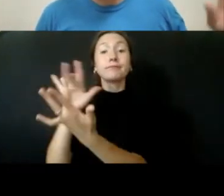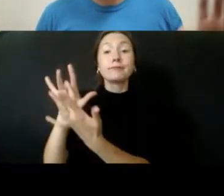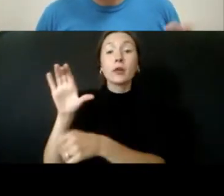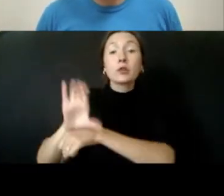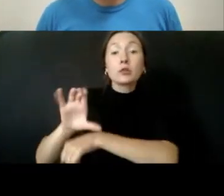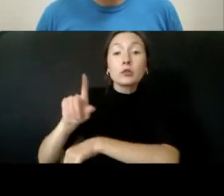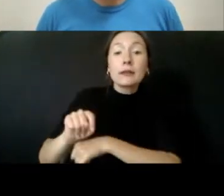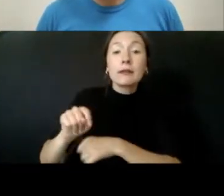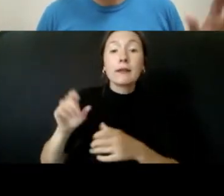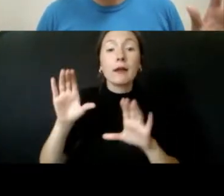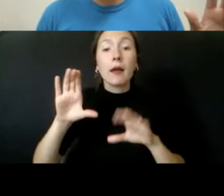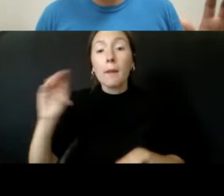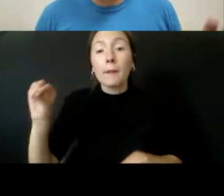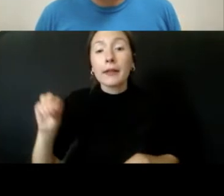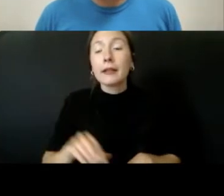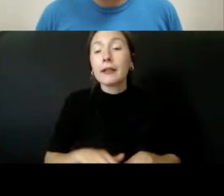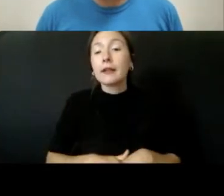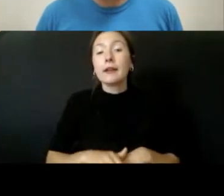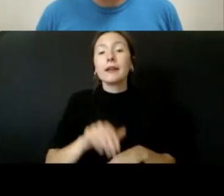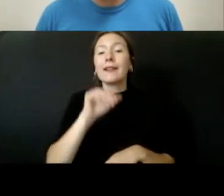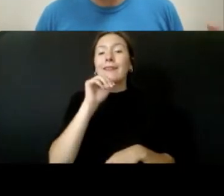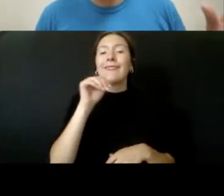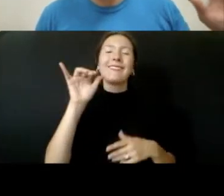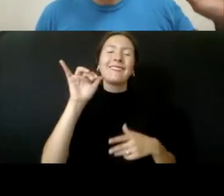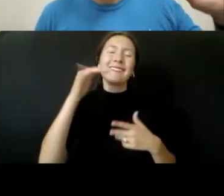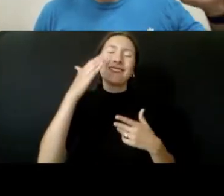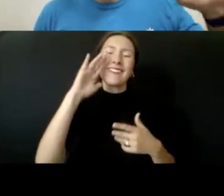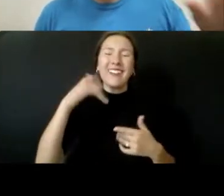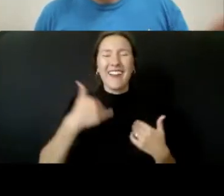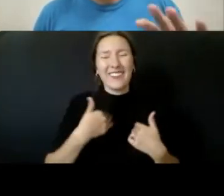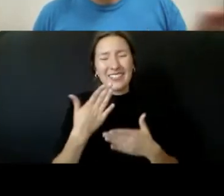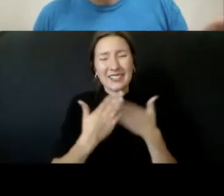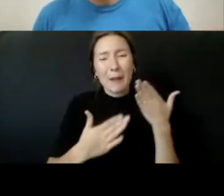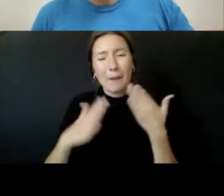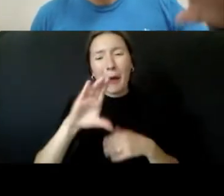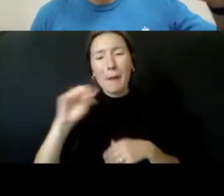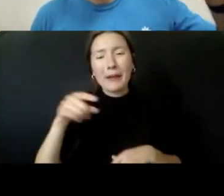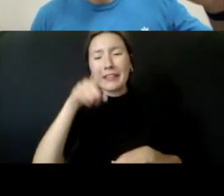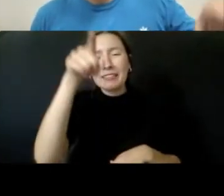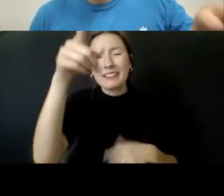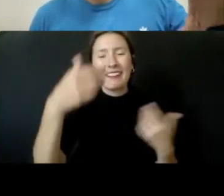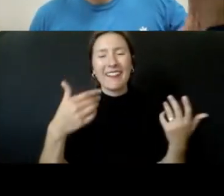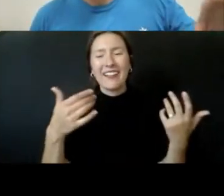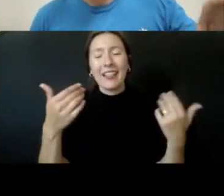do sorry if there's do the level access nobility look at user experience conferences